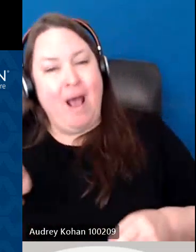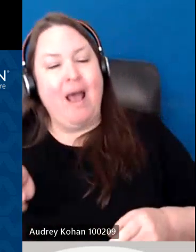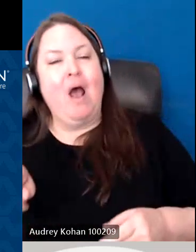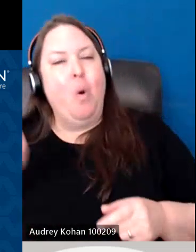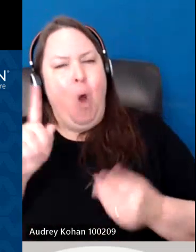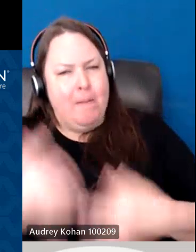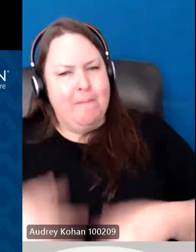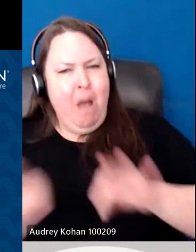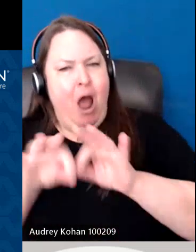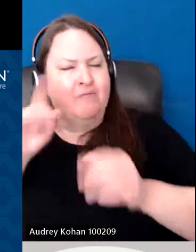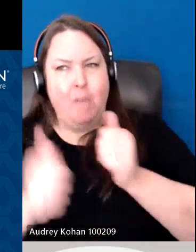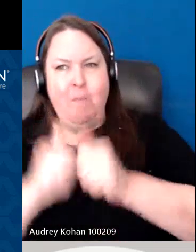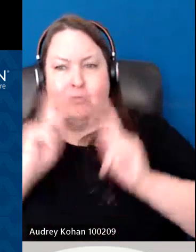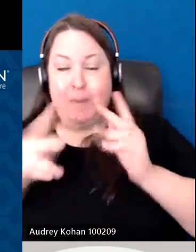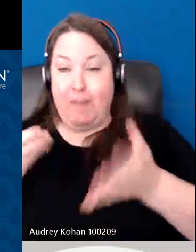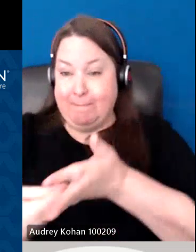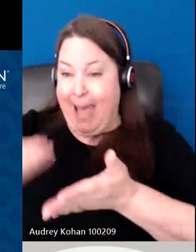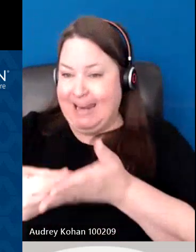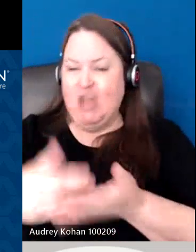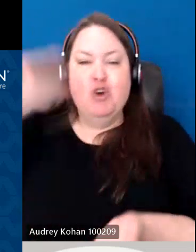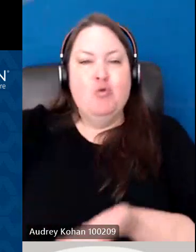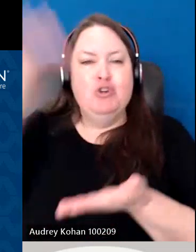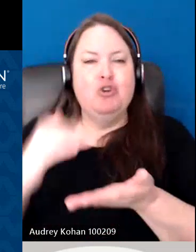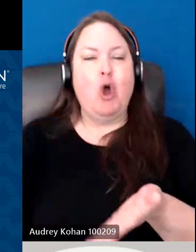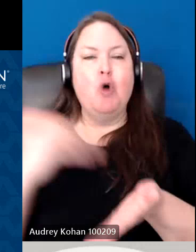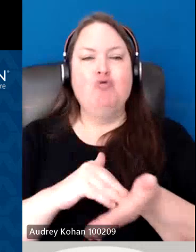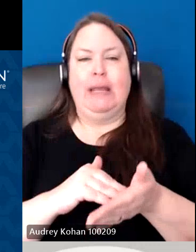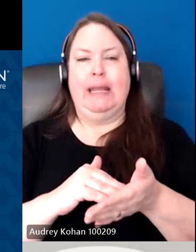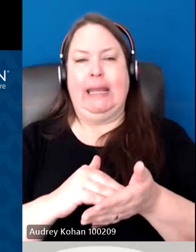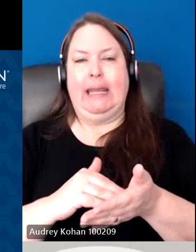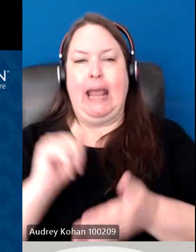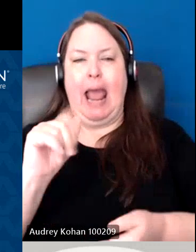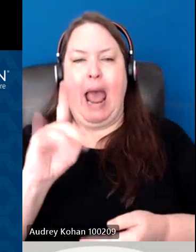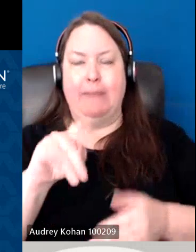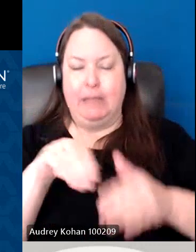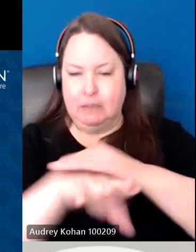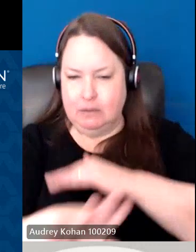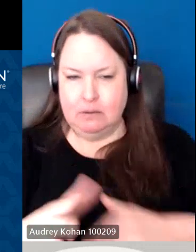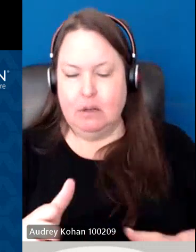most people MoneyWise it reduces readmissions it minimizes negative outcomes for the for the